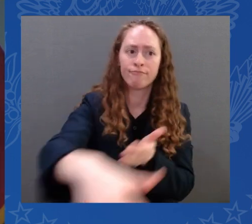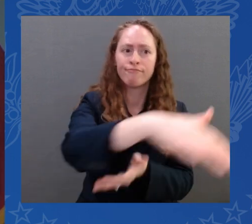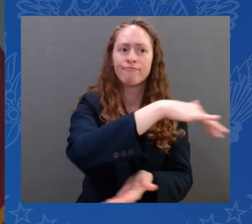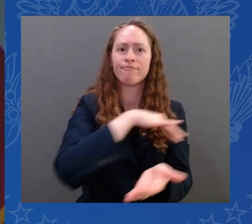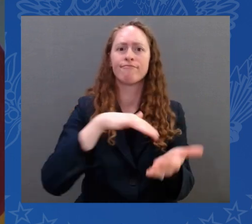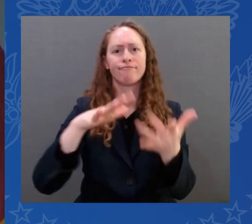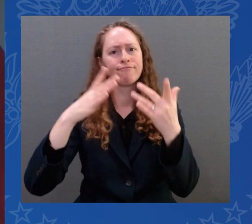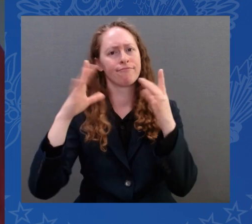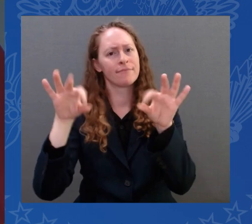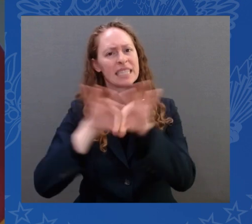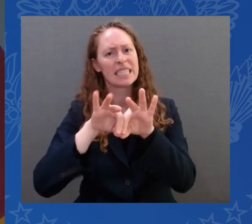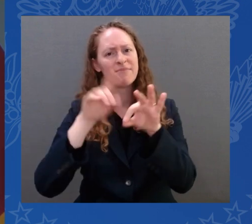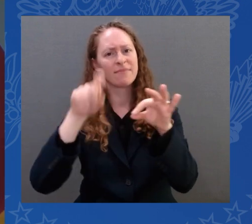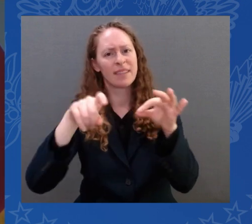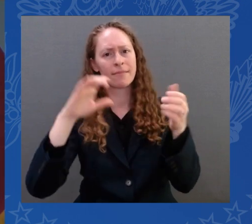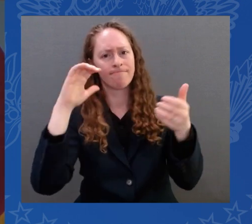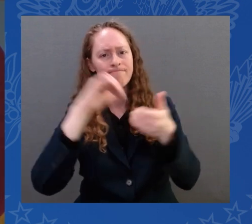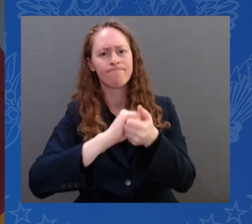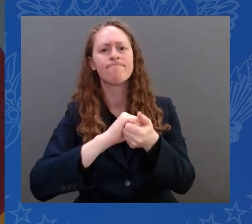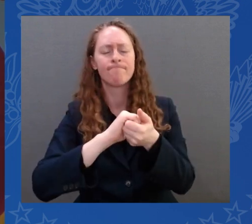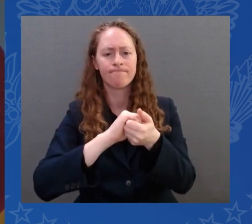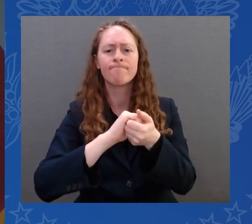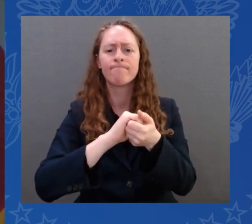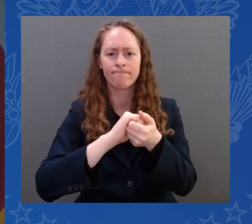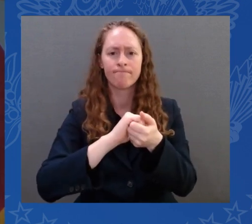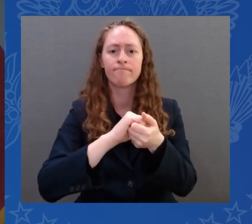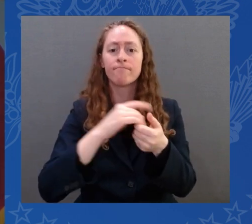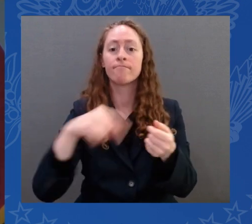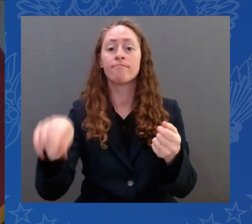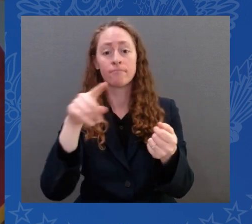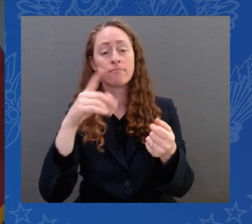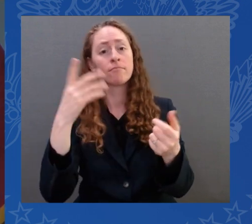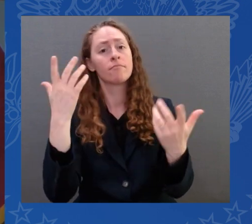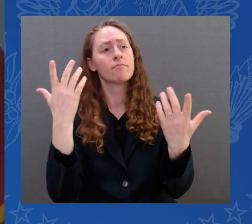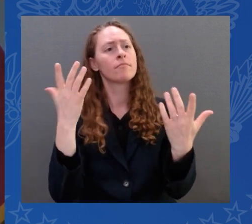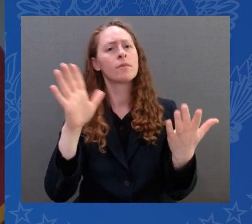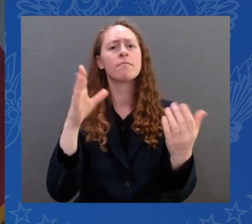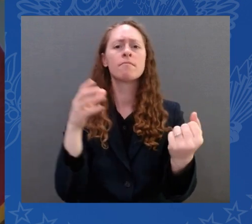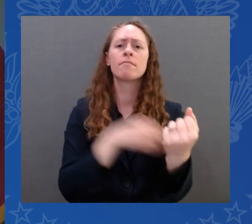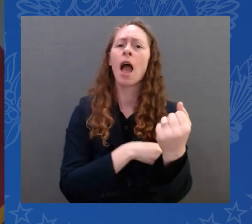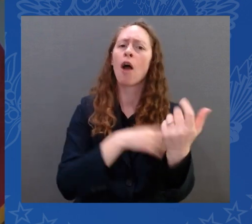You'll defend the international rules of the road and underwrite the future for the Indo-Pacific that is free and open,